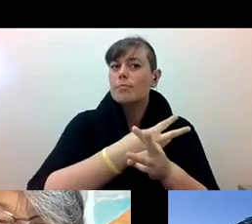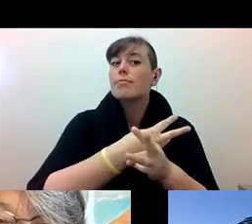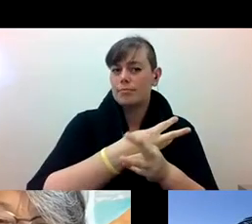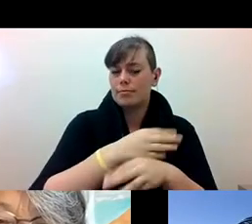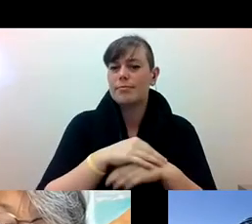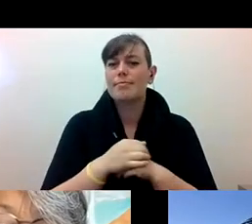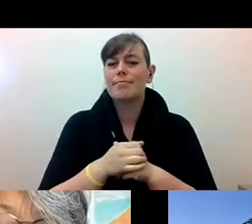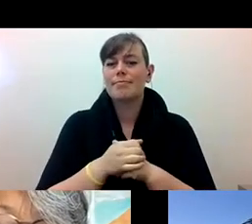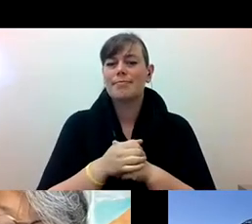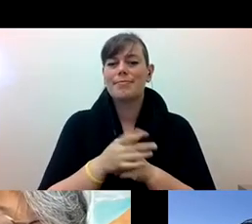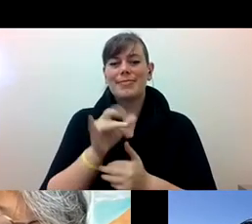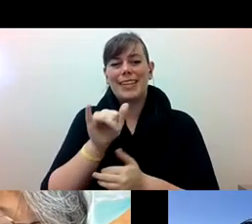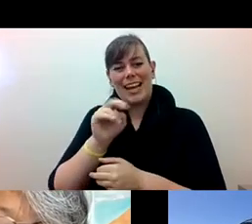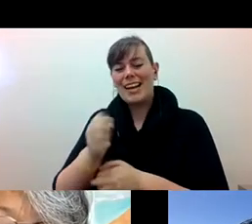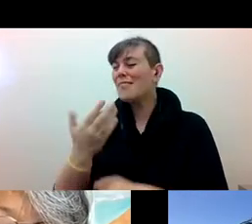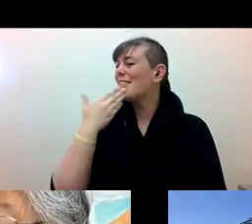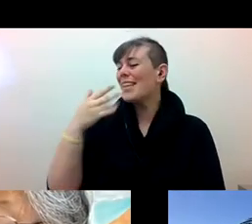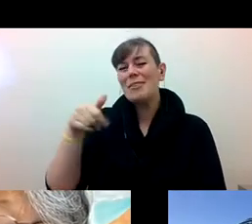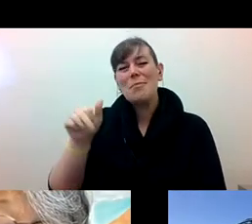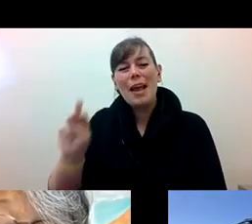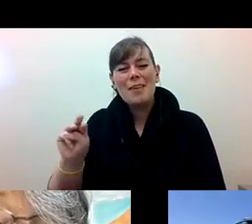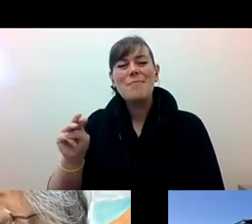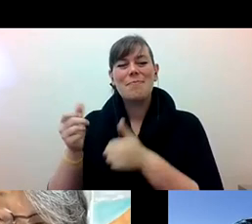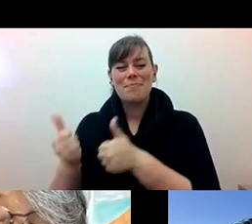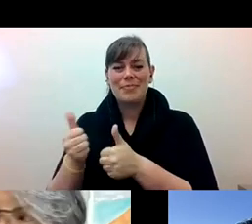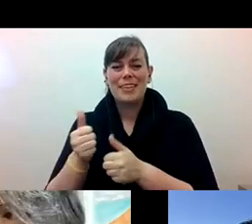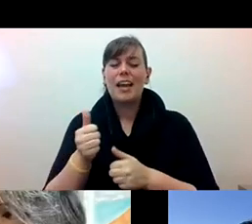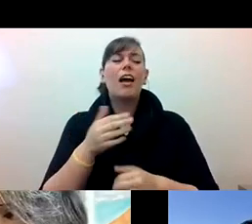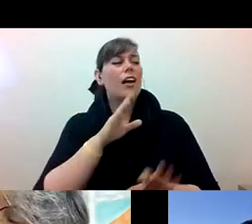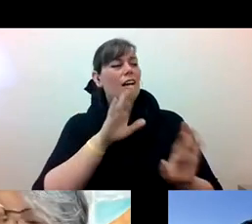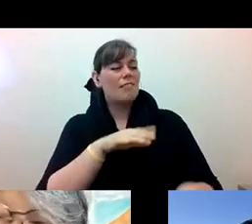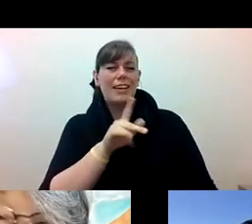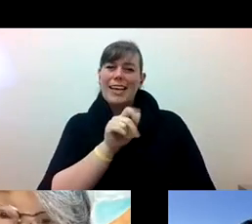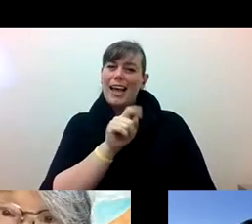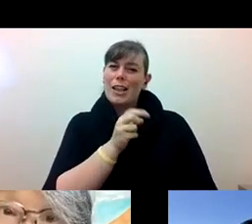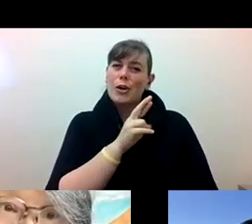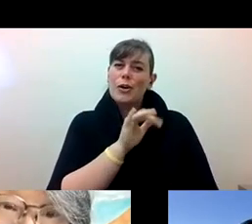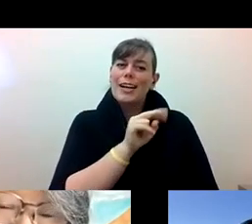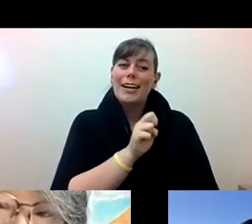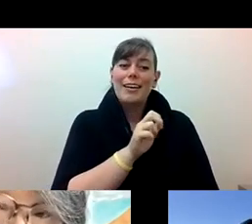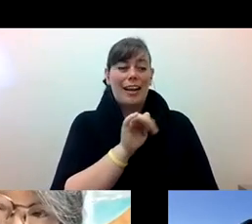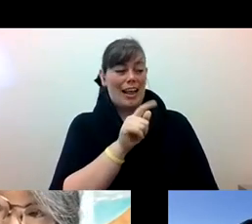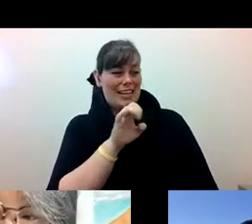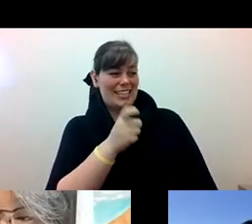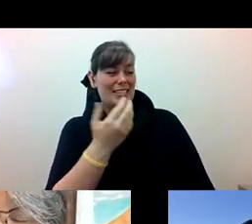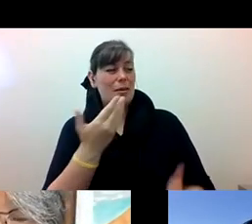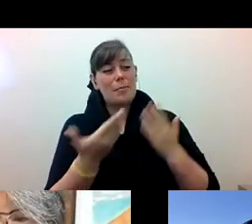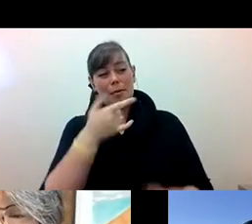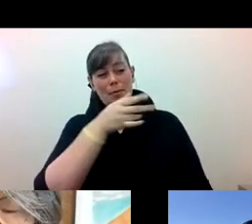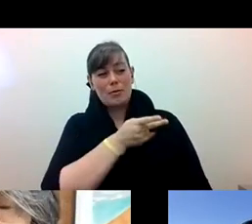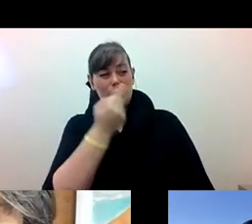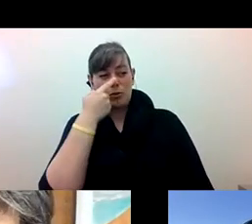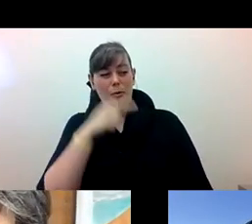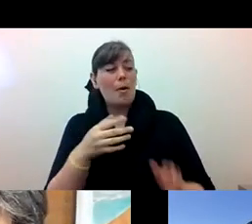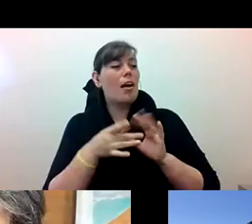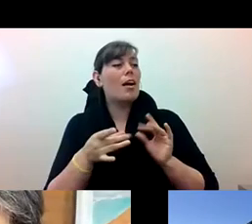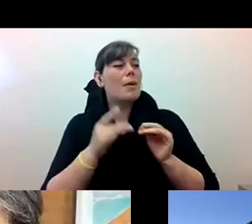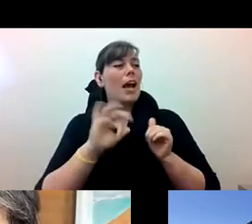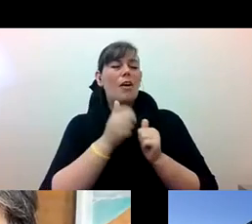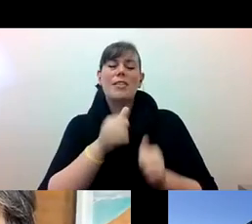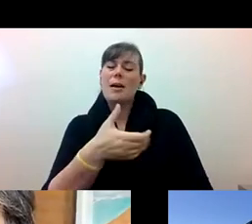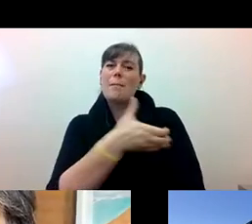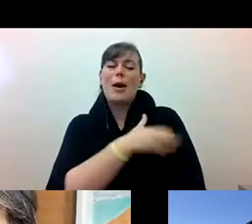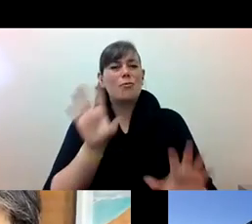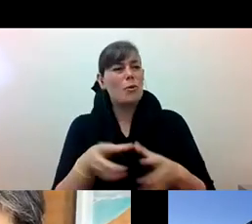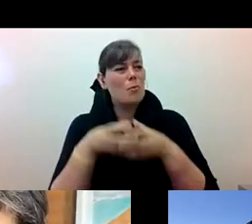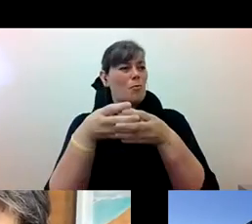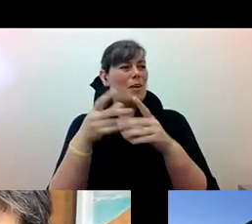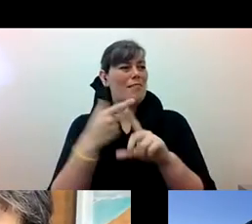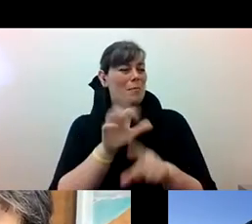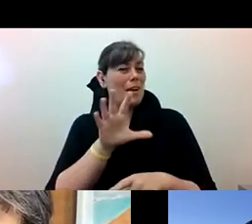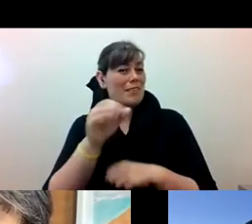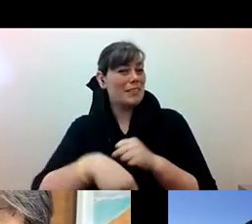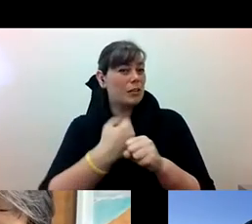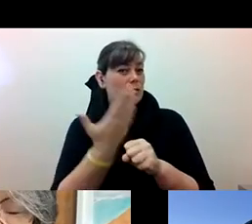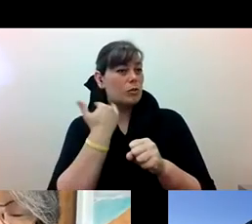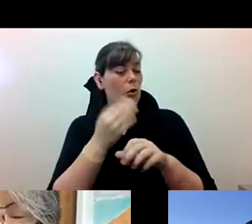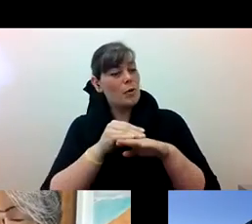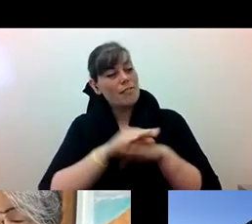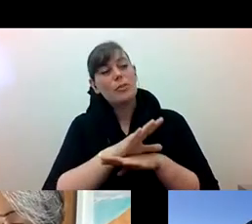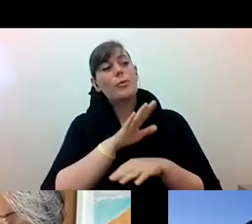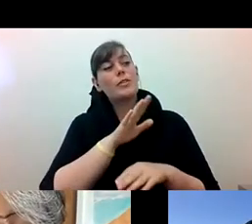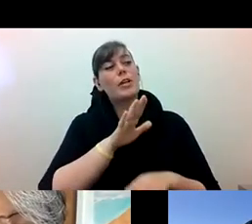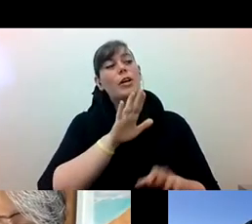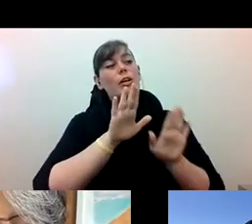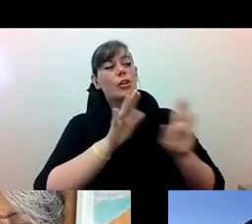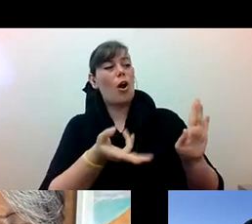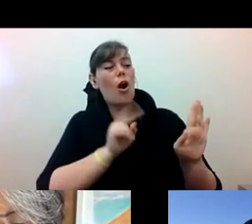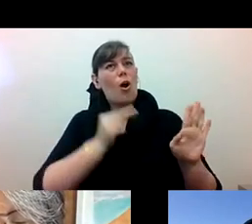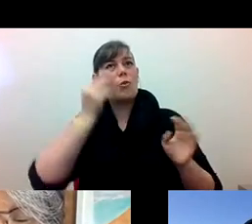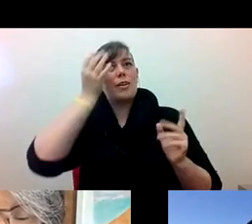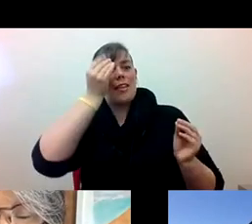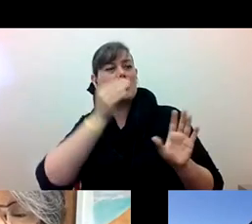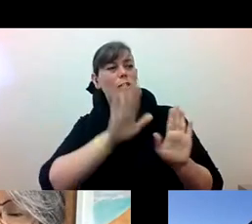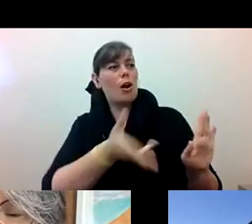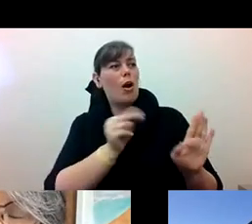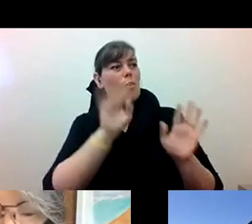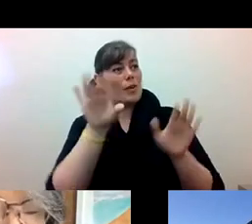Diane Fujino: Thank you Pam. Katherine and Alex I'm wondering if you could speak to the ways in which this movement, this powerful Asian American movement of 50 years ago, has shaped your own consciousness and your own activism. And I think we'll start with Katherine.